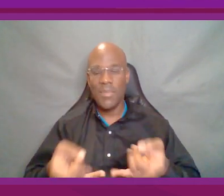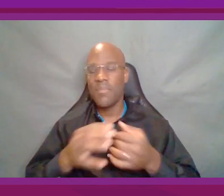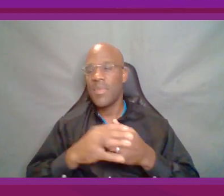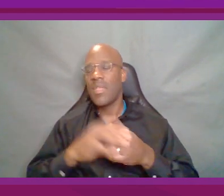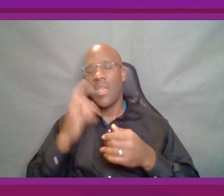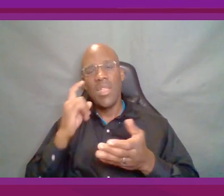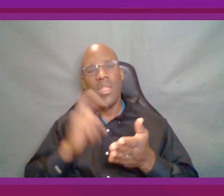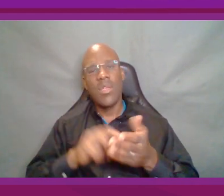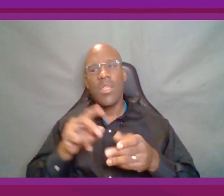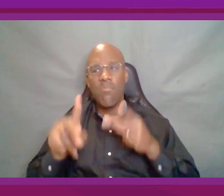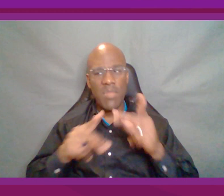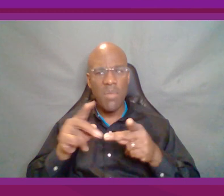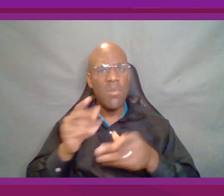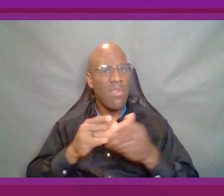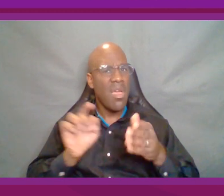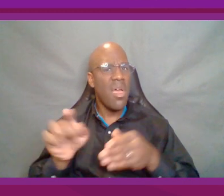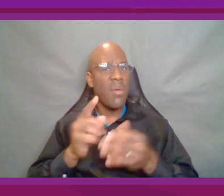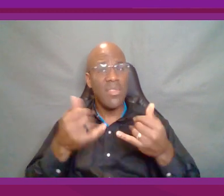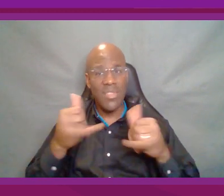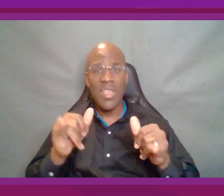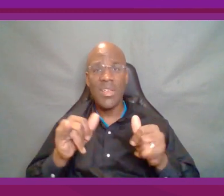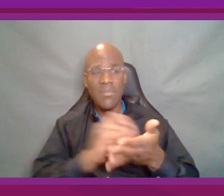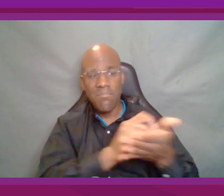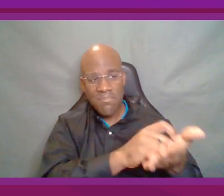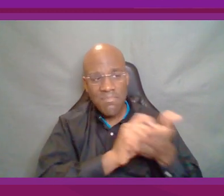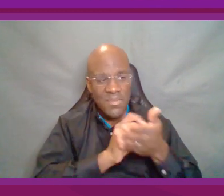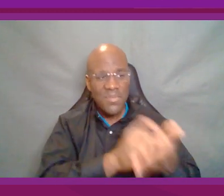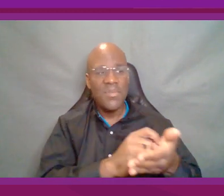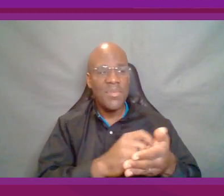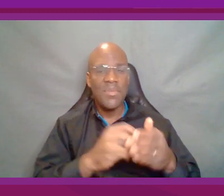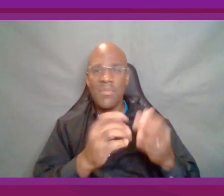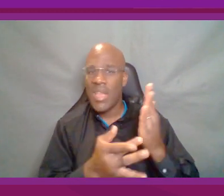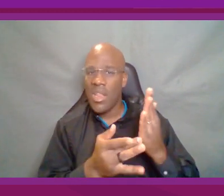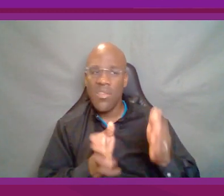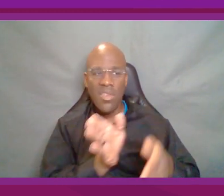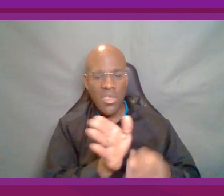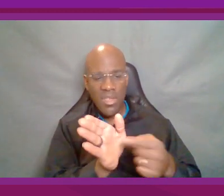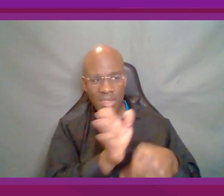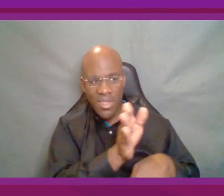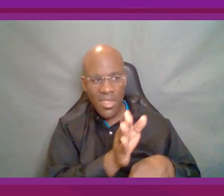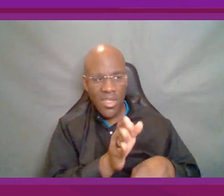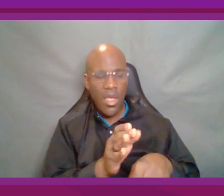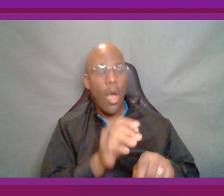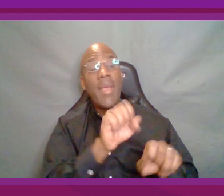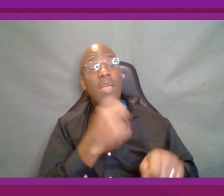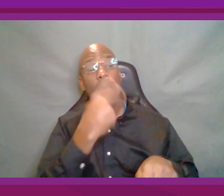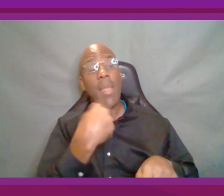with those behaviors and habits instead of falling back on like oh yeah can you read my lips